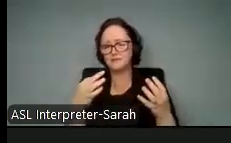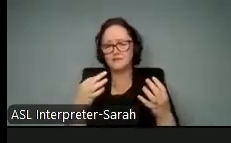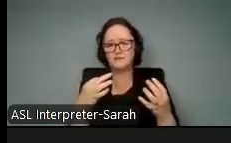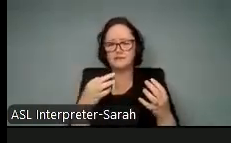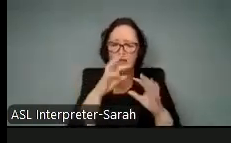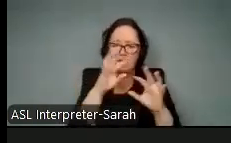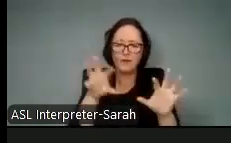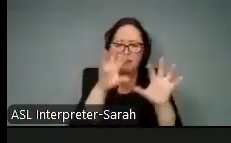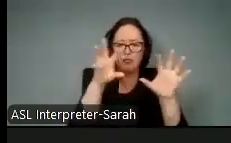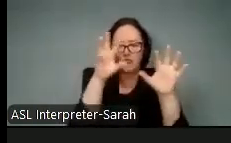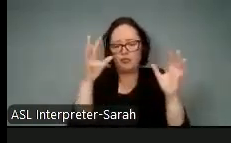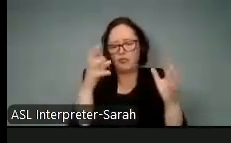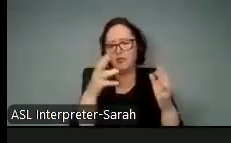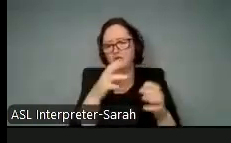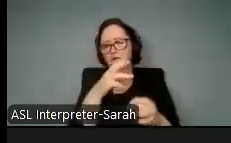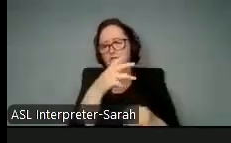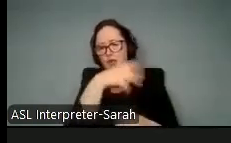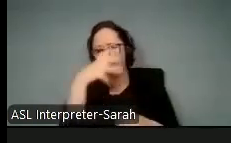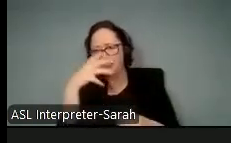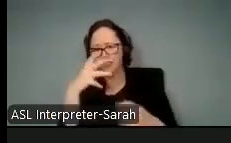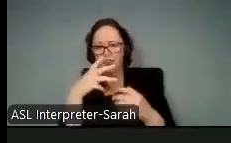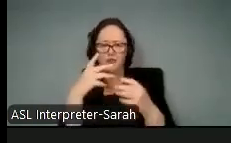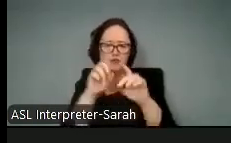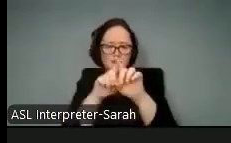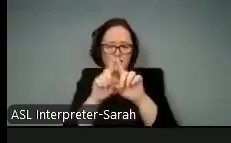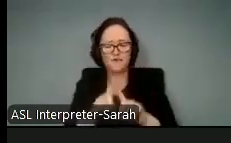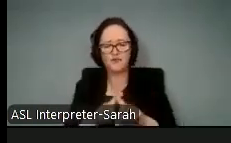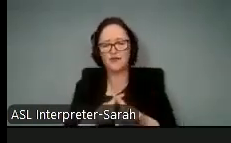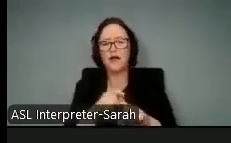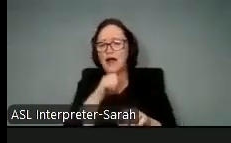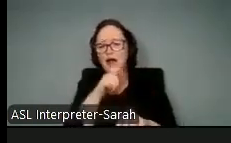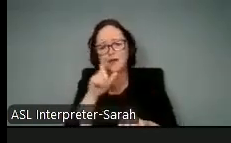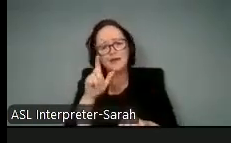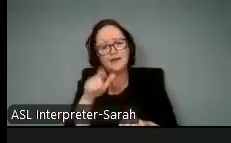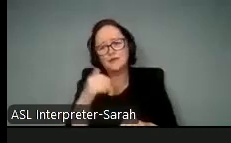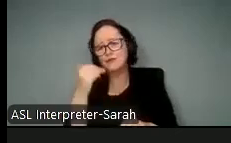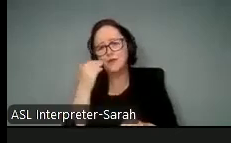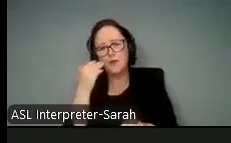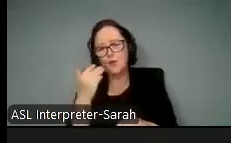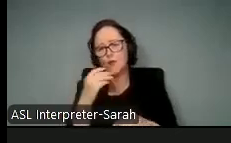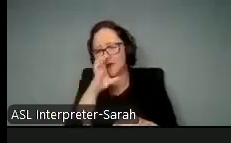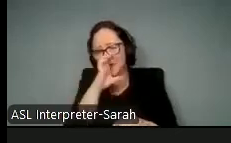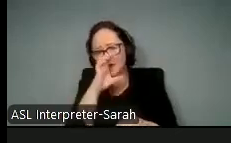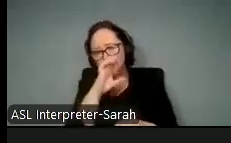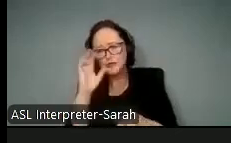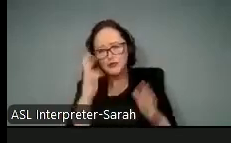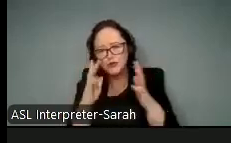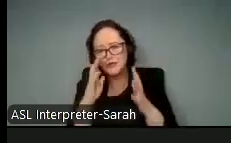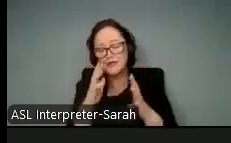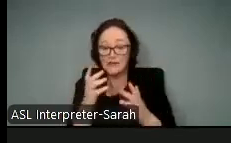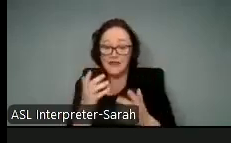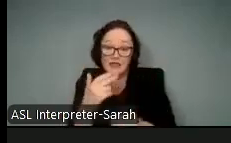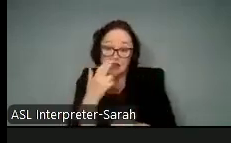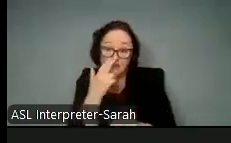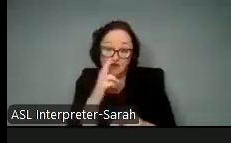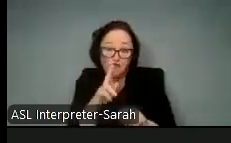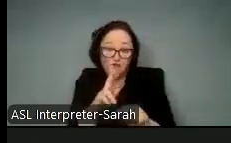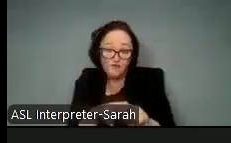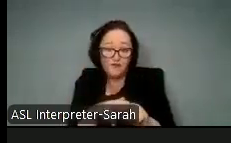I don't need to necessarily know that you have cartoon trees and there's little bunnies hopping through the grass. That's fun to add, and if you can do it in a succinct way,